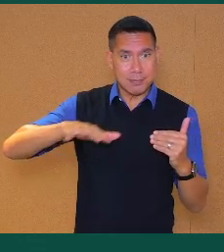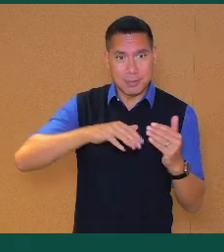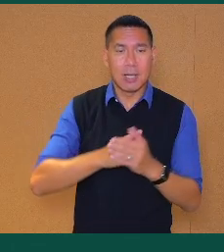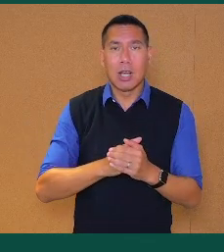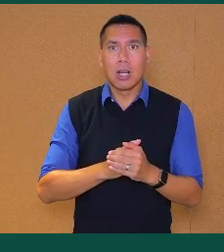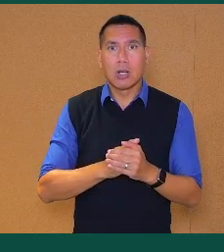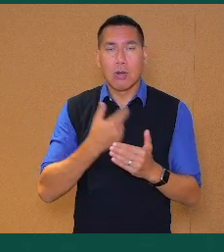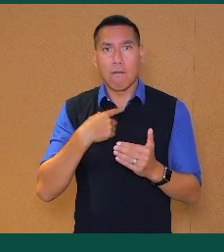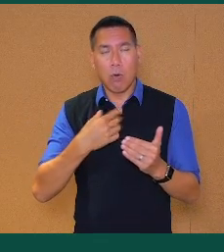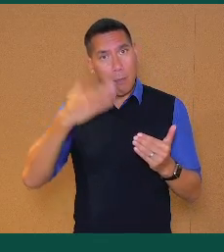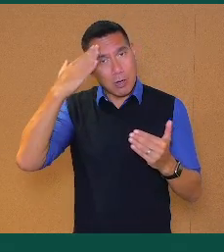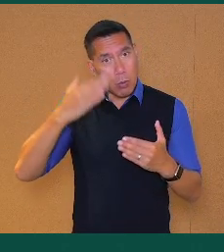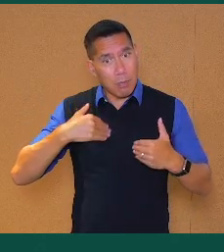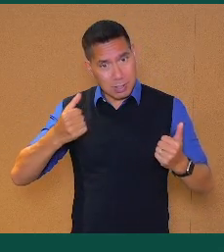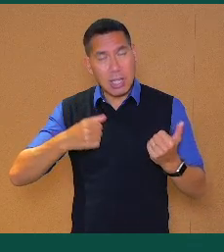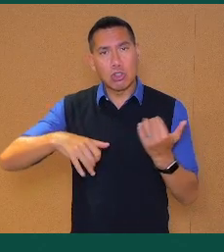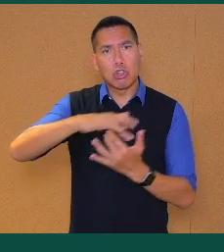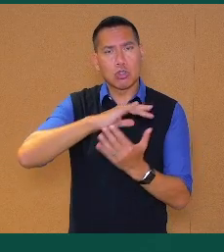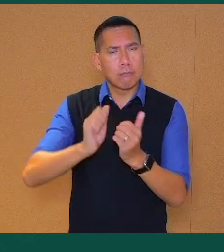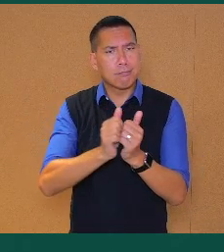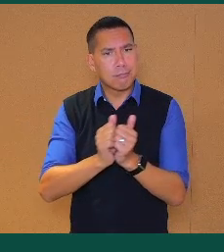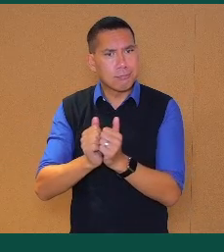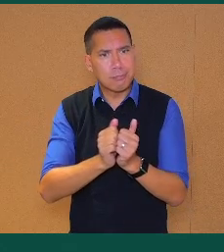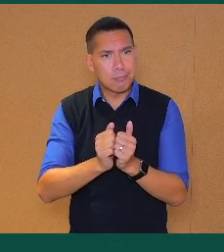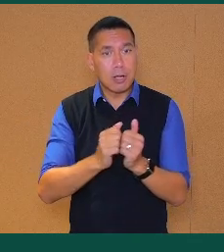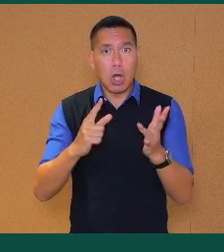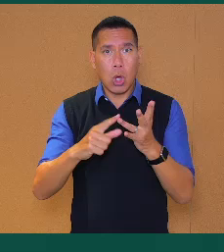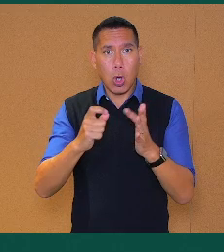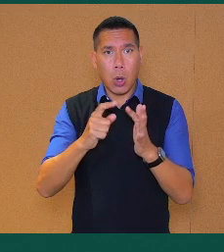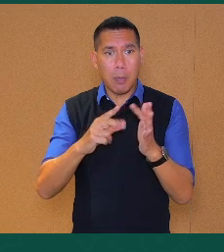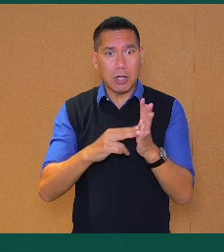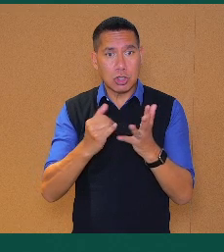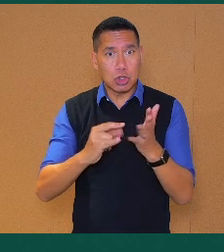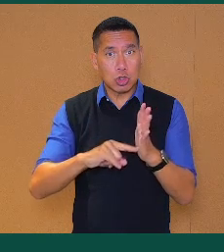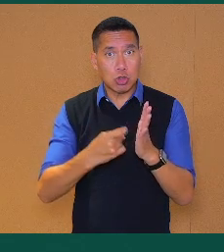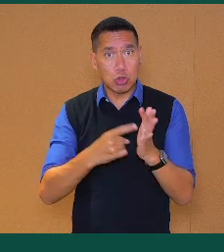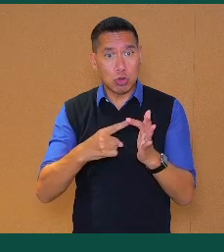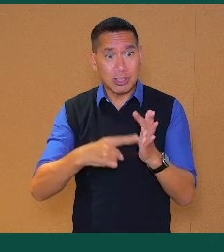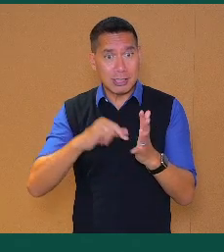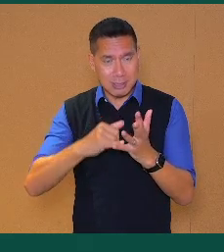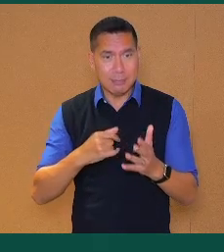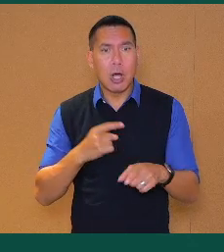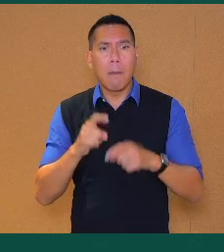cohesion. Open Streets. Bicycle Network's Ride2School program partnered with Moreland City Council to